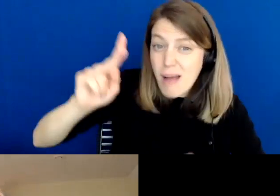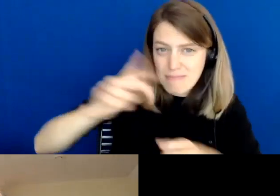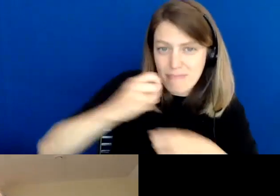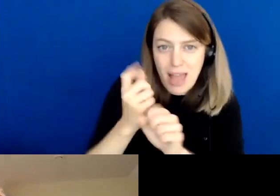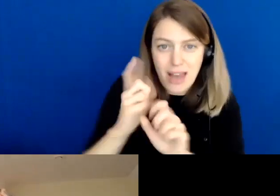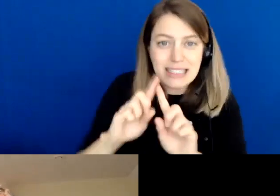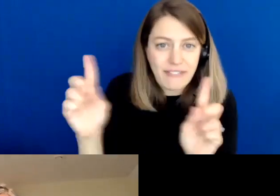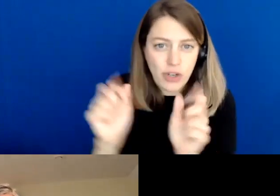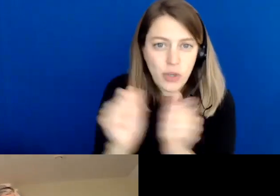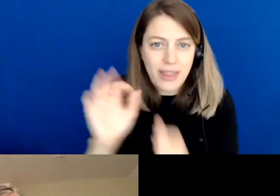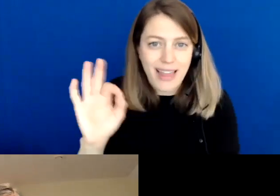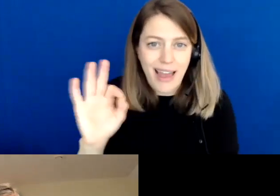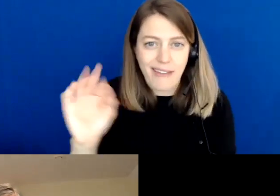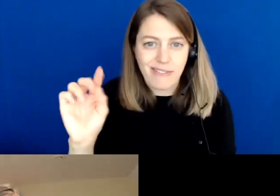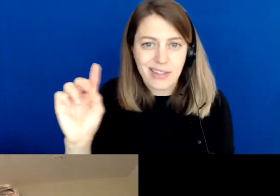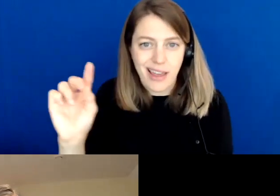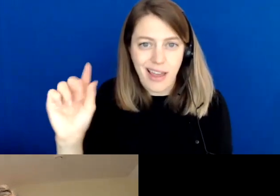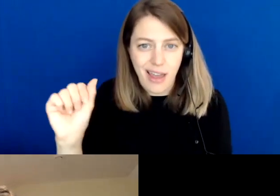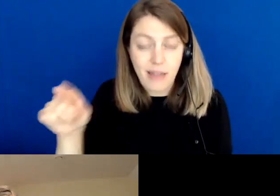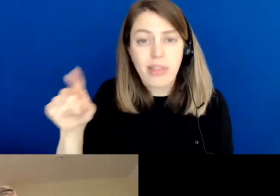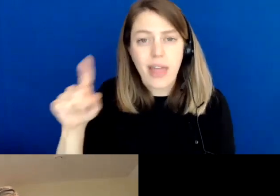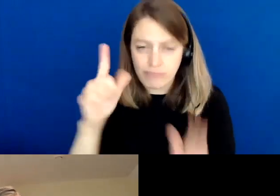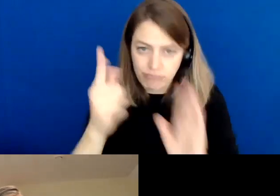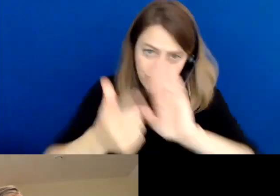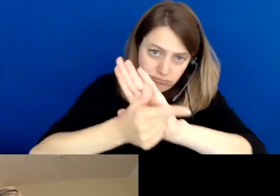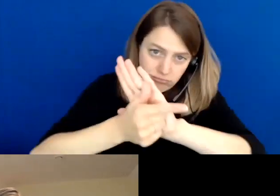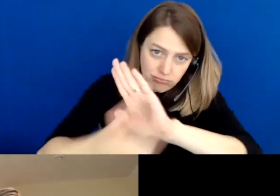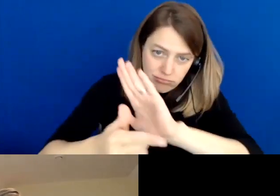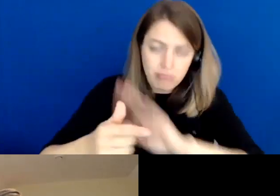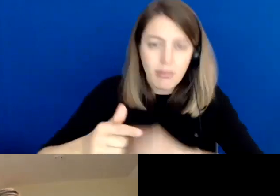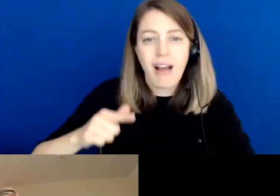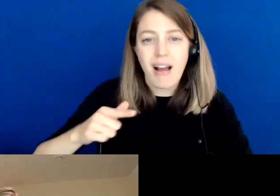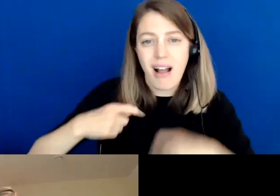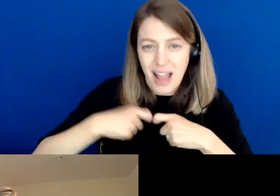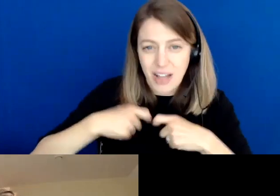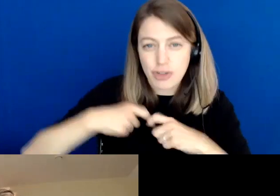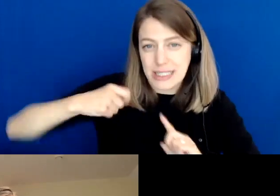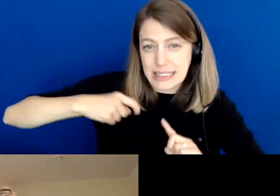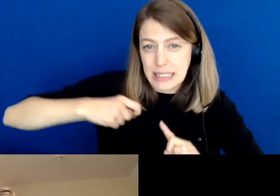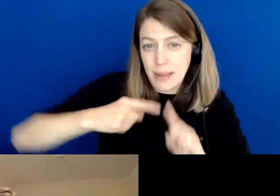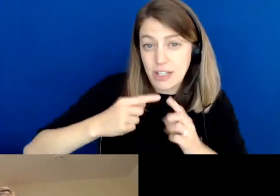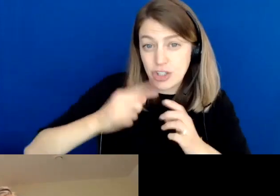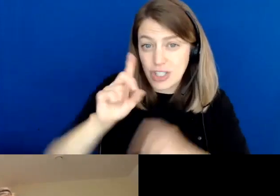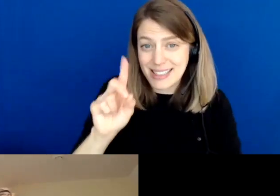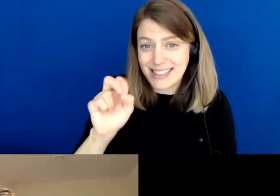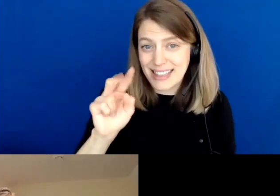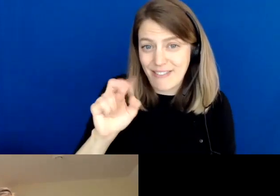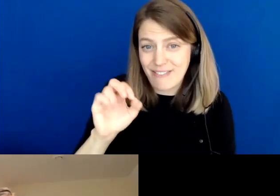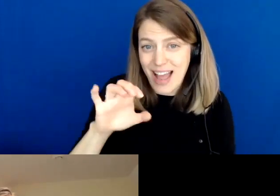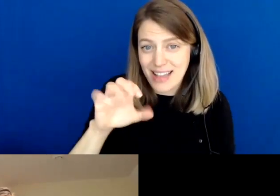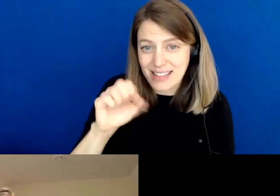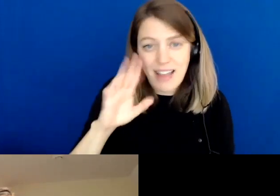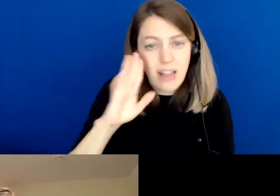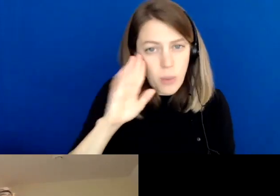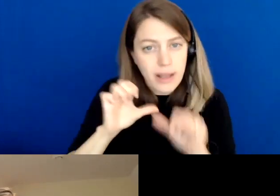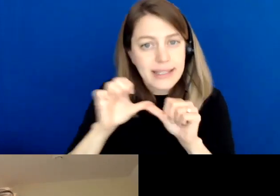ban electrical stimulation devices and I think it will continue to make the difference going forward.